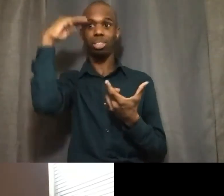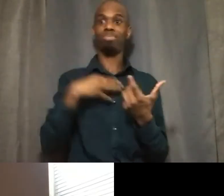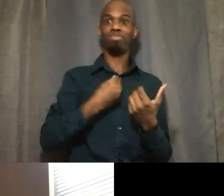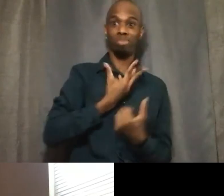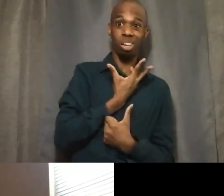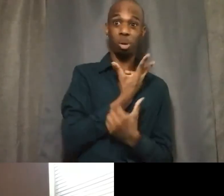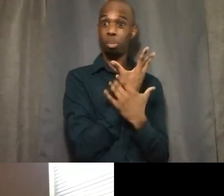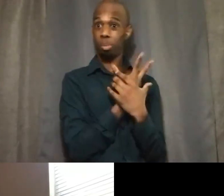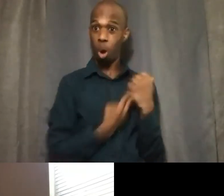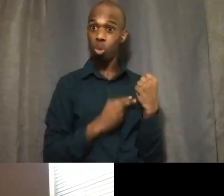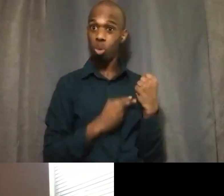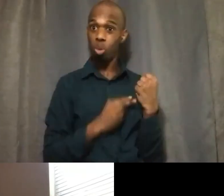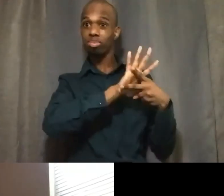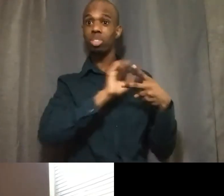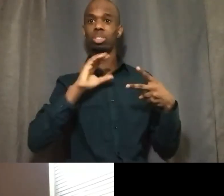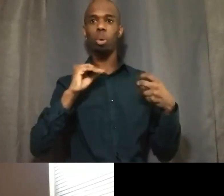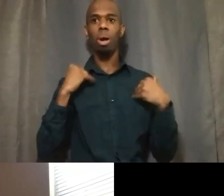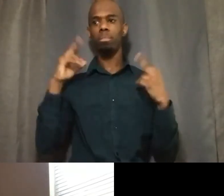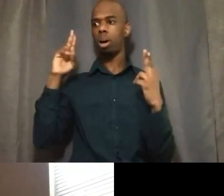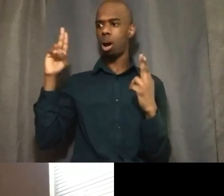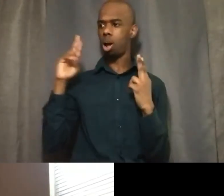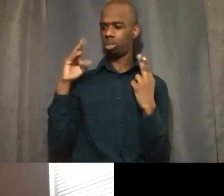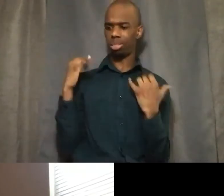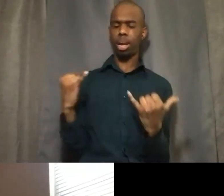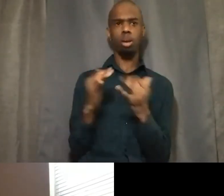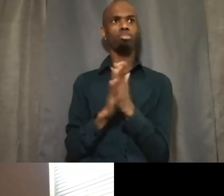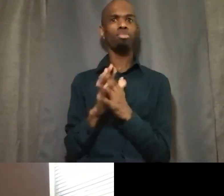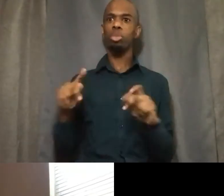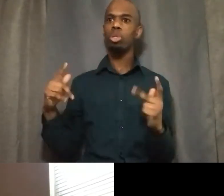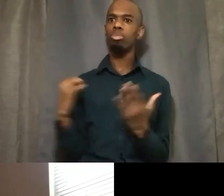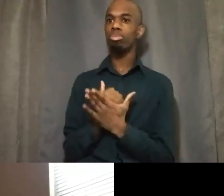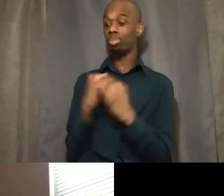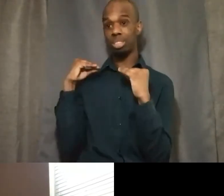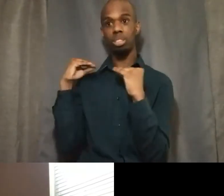teaching my granddaughters certain things but learning from my granddaughter.